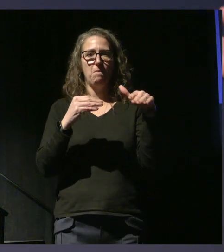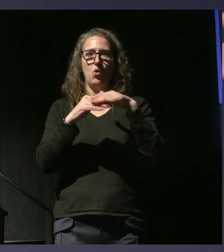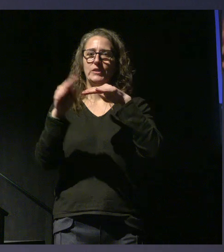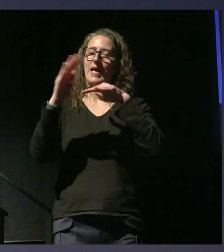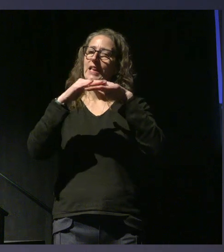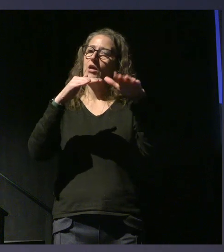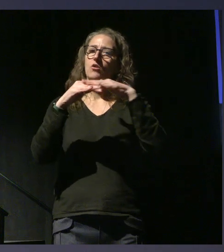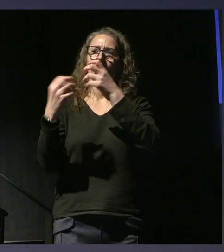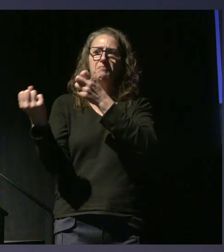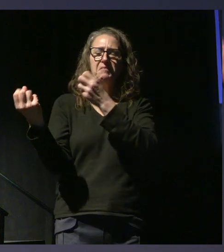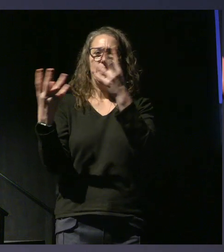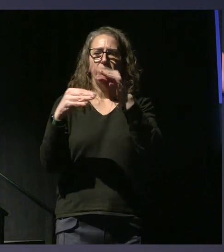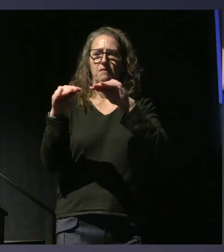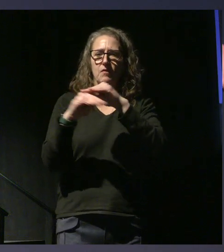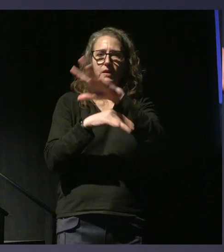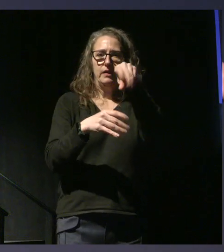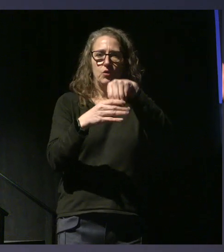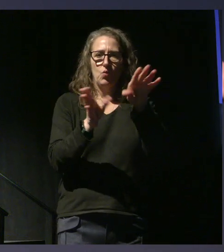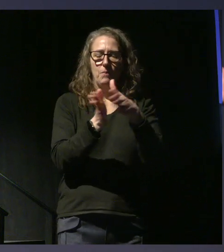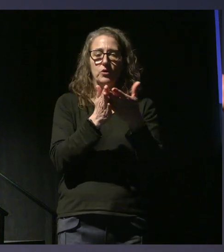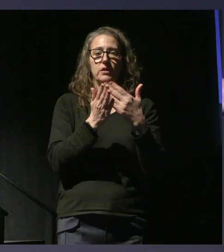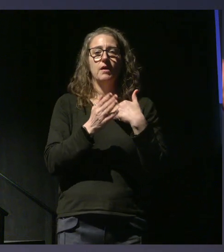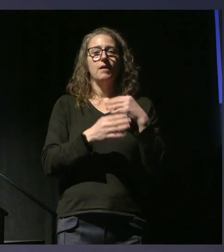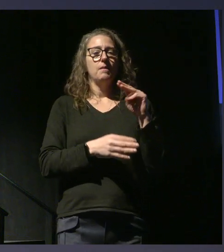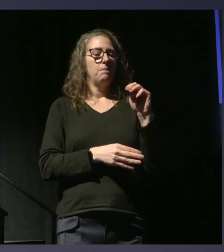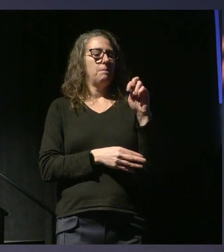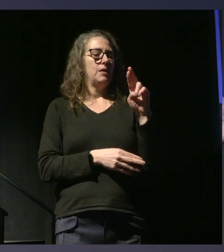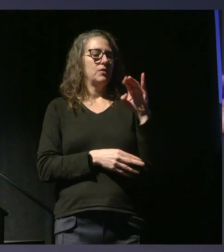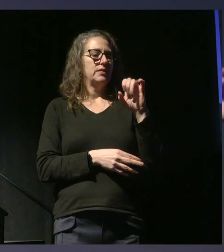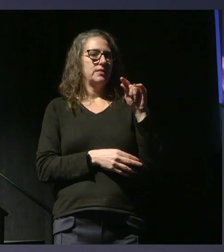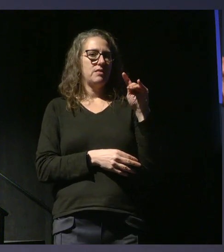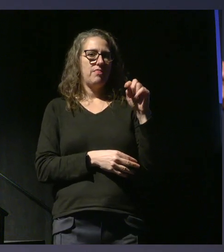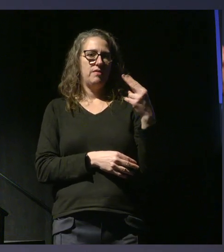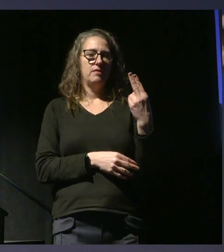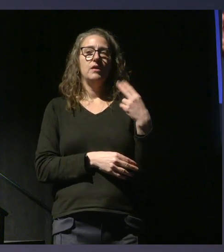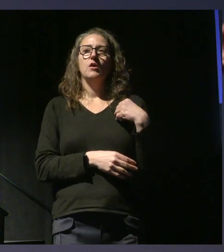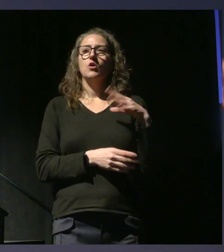Meredith, your memoir Ferris Cerebral, incisive,